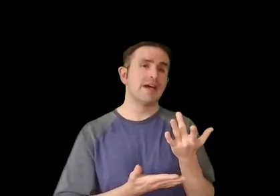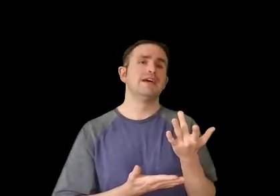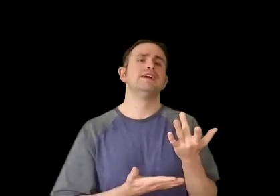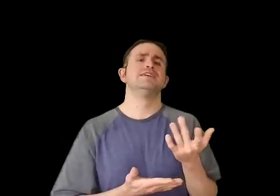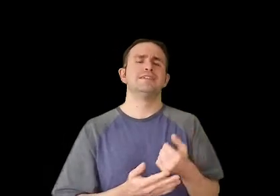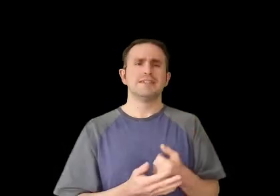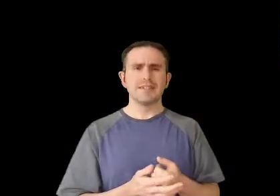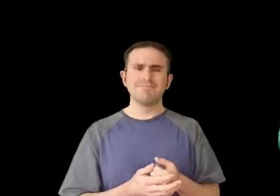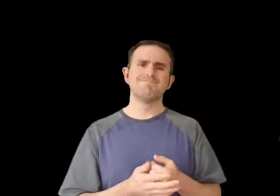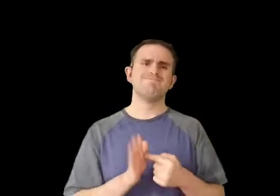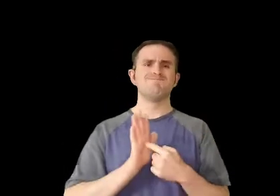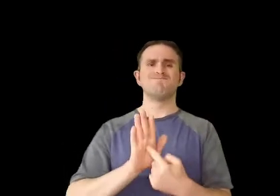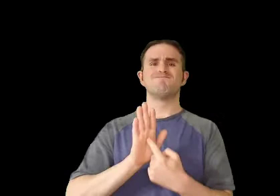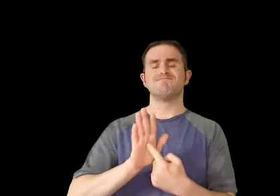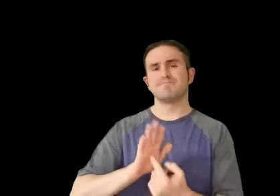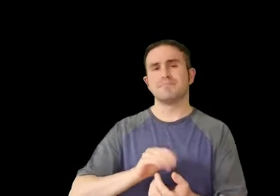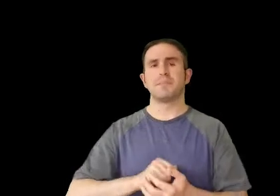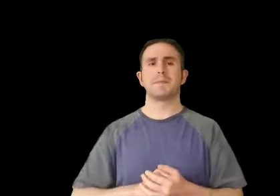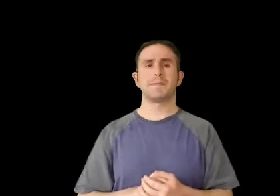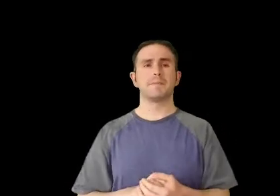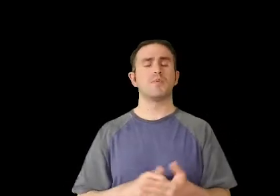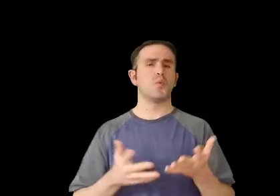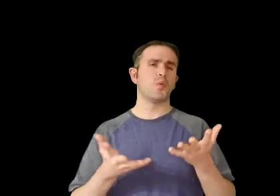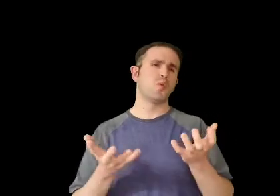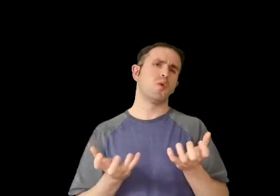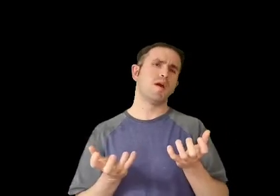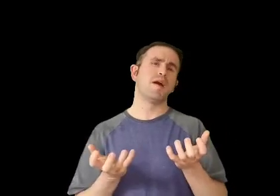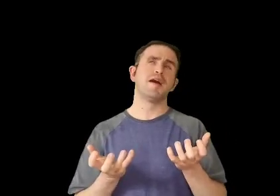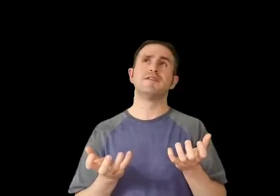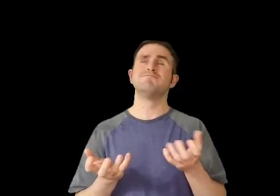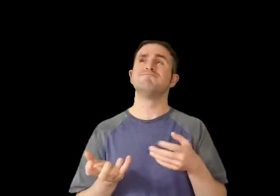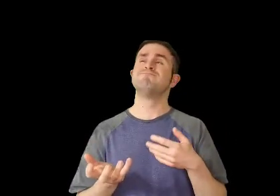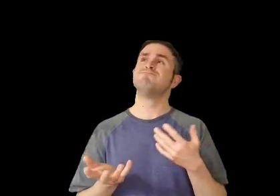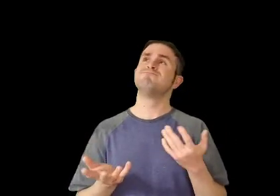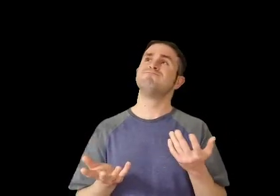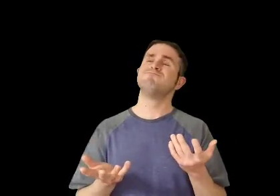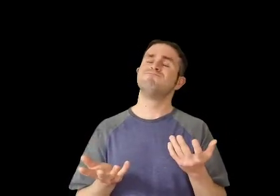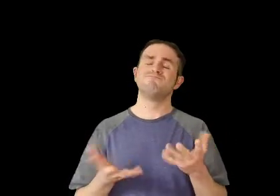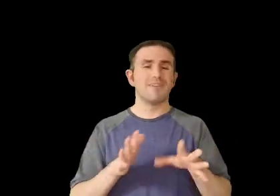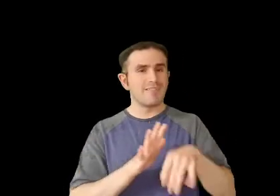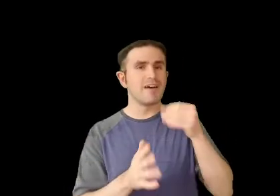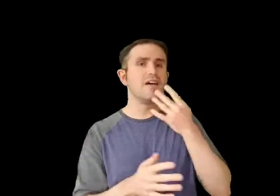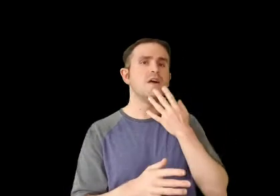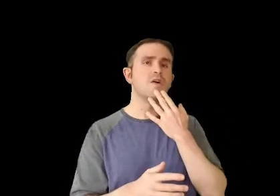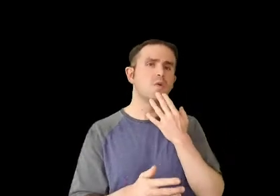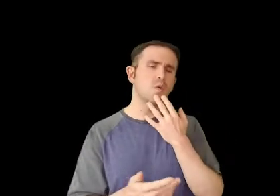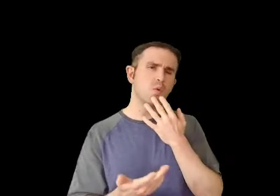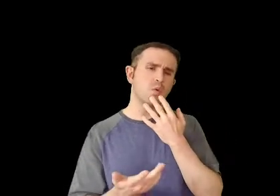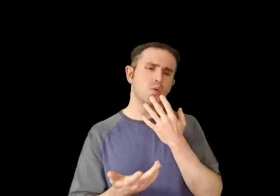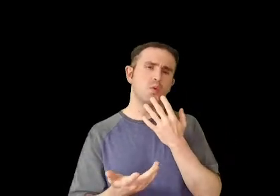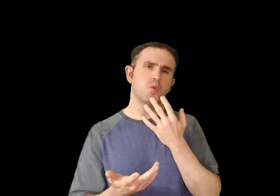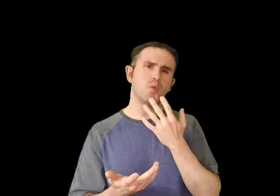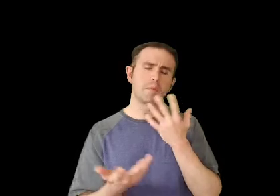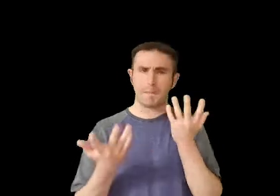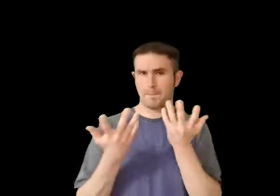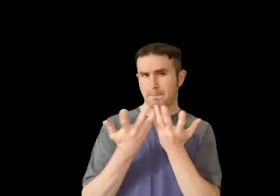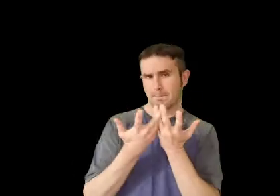Well, let's say for example you're wanting to find a color that could coordinate.